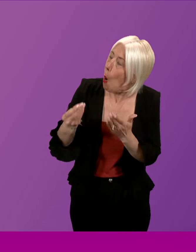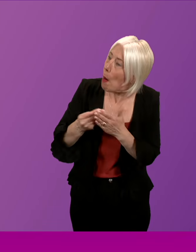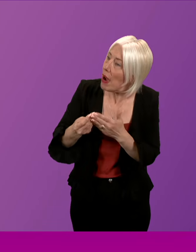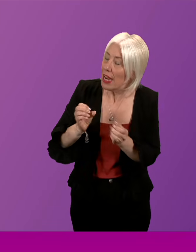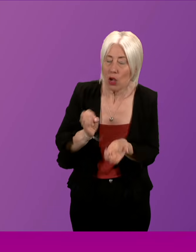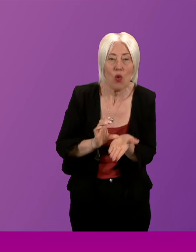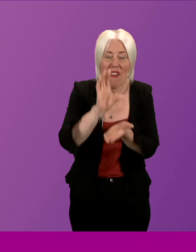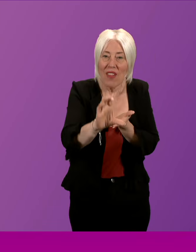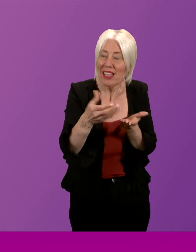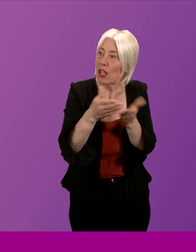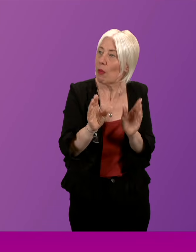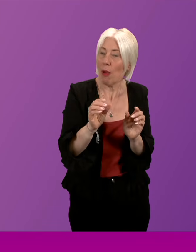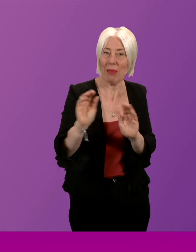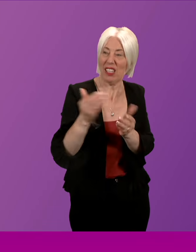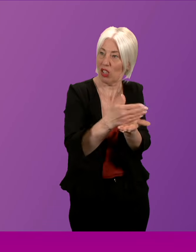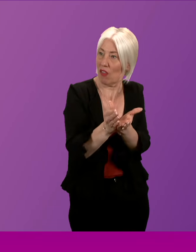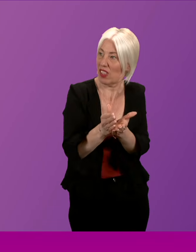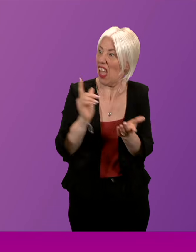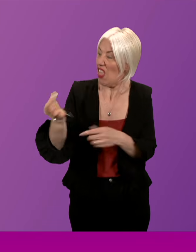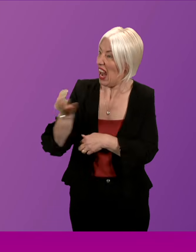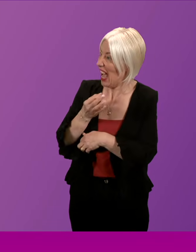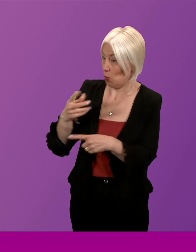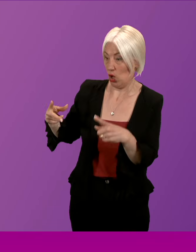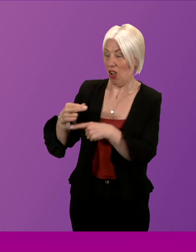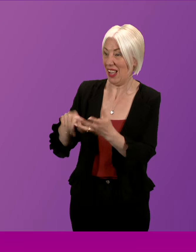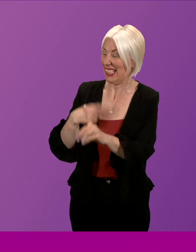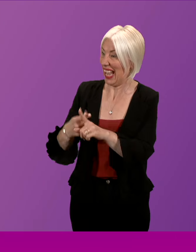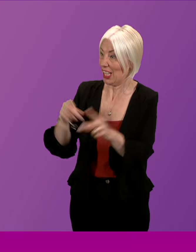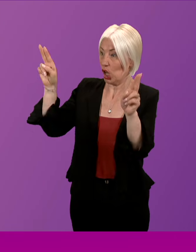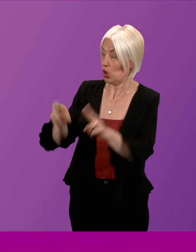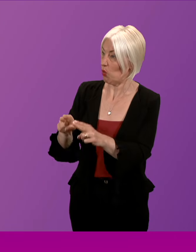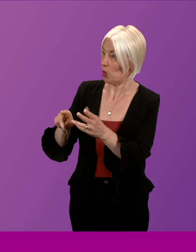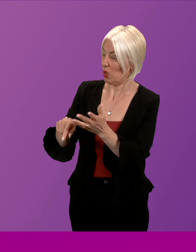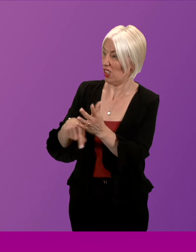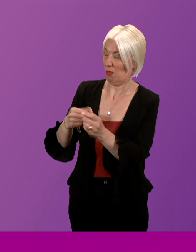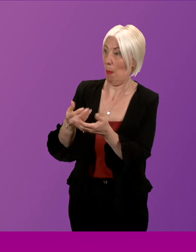services and then call for tax cuts to reduce public spending by £2 billion. It simply does